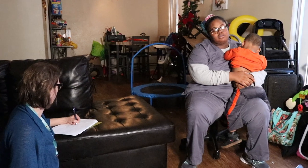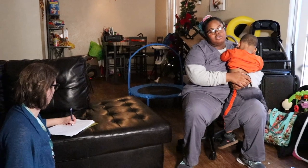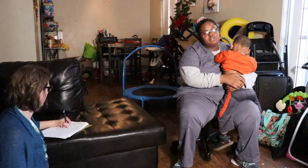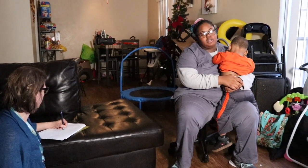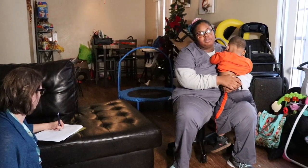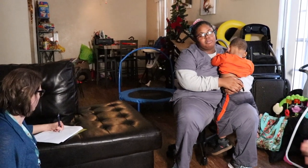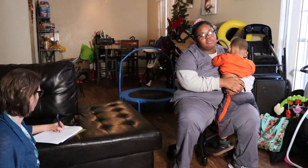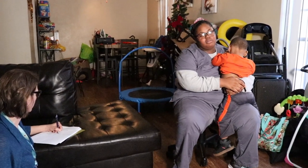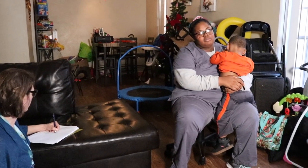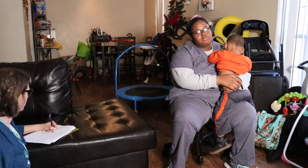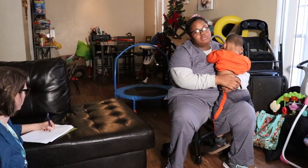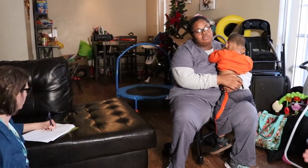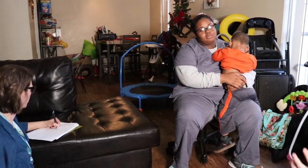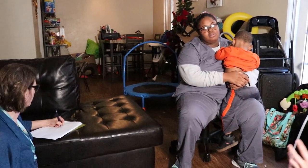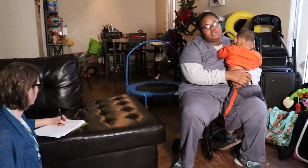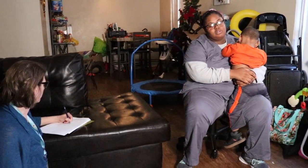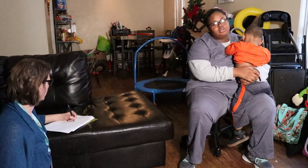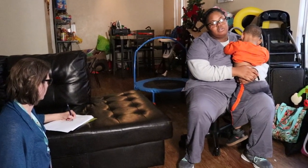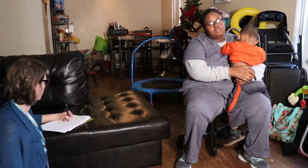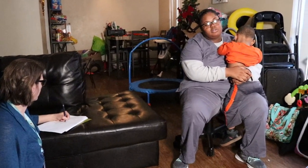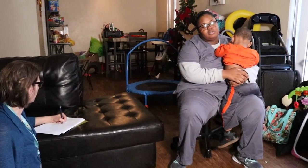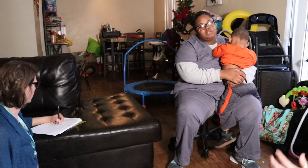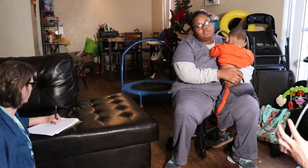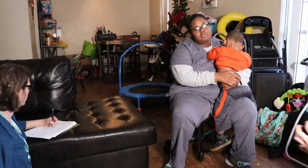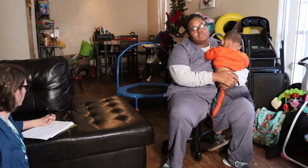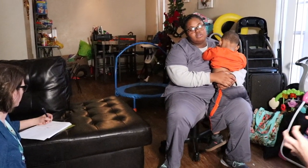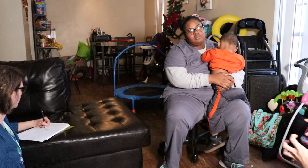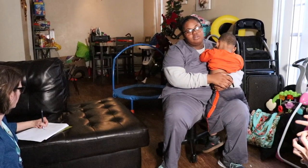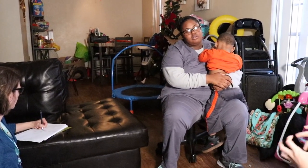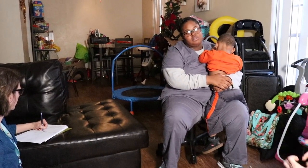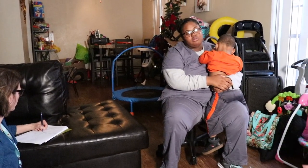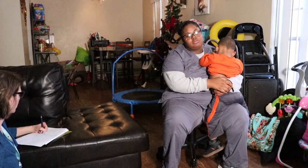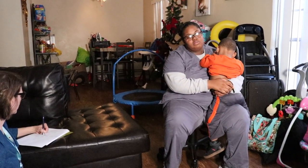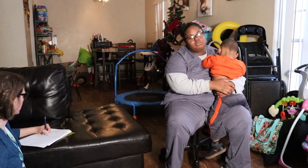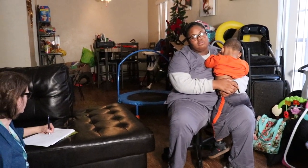Rachel-he likes the bigger ones that are kinda like those tangle toys.